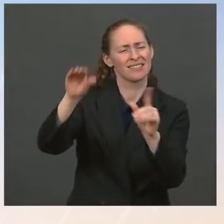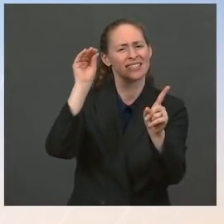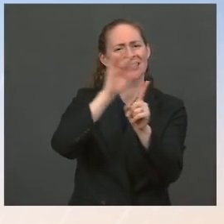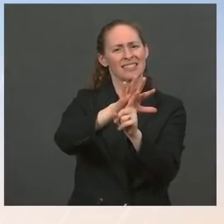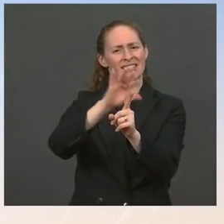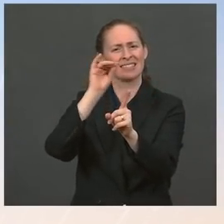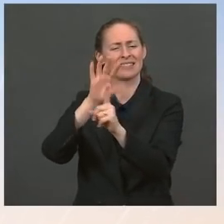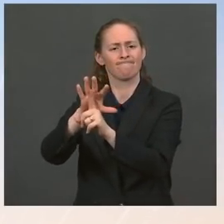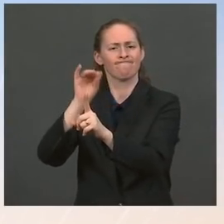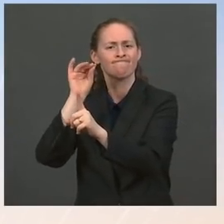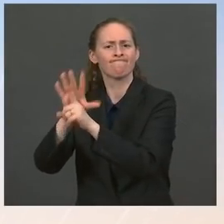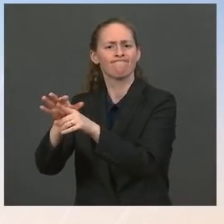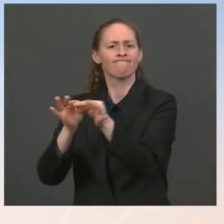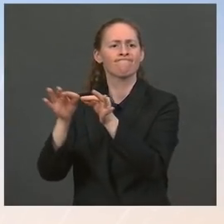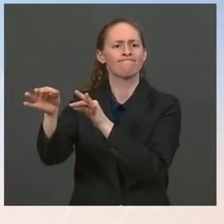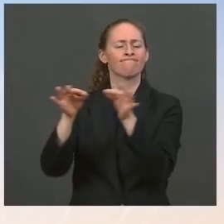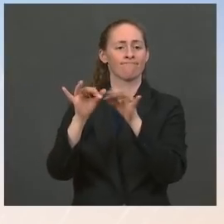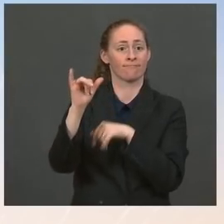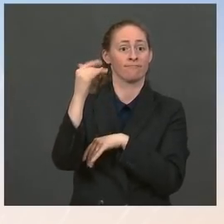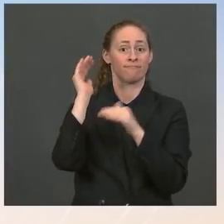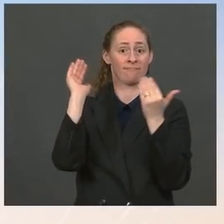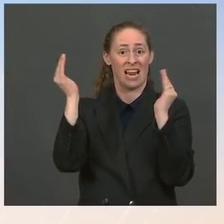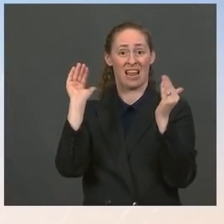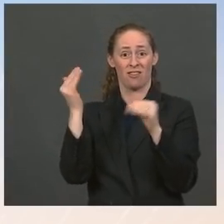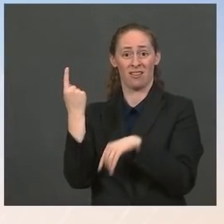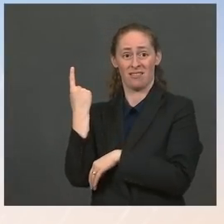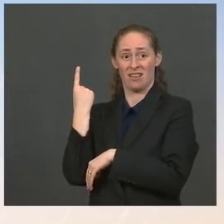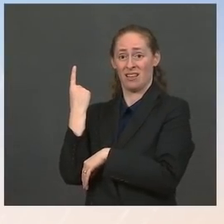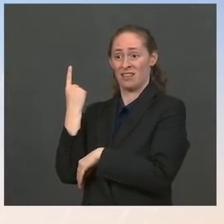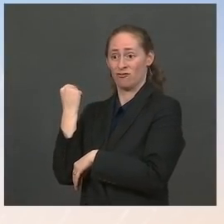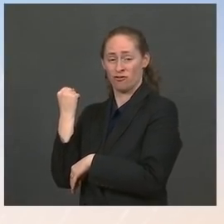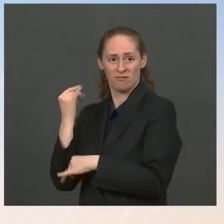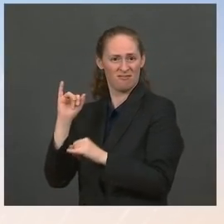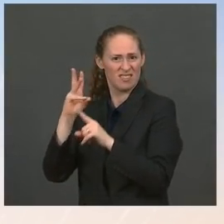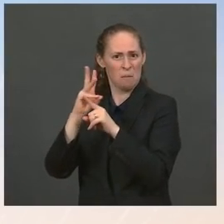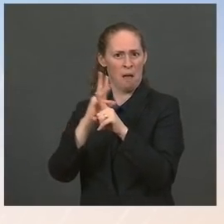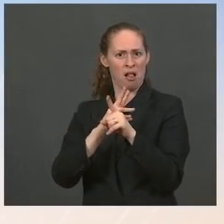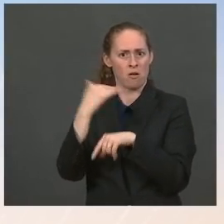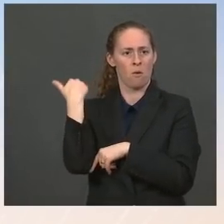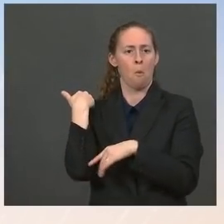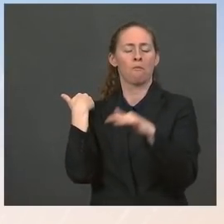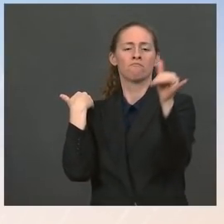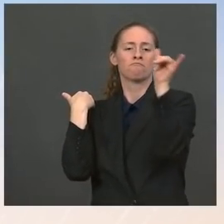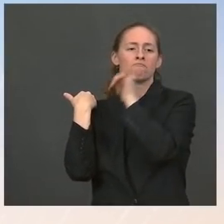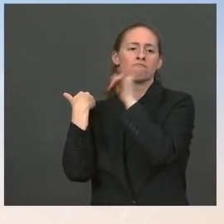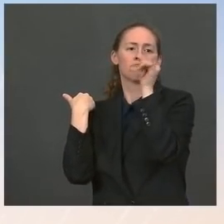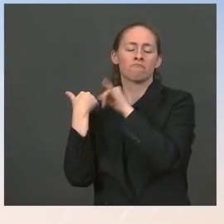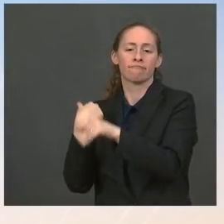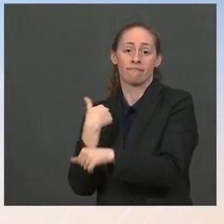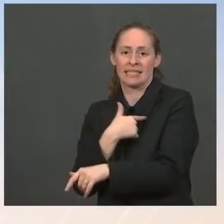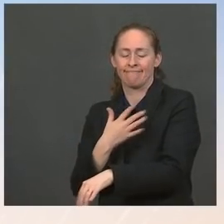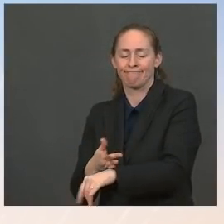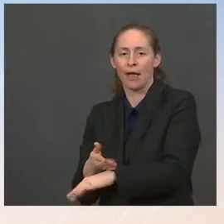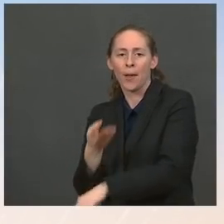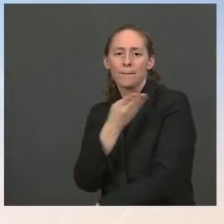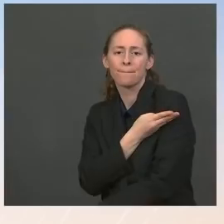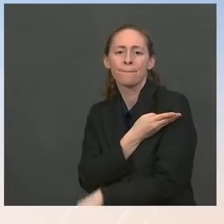And so, that's our focus: to be in a different place than we were, you know, six months ago, different place than we were a year ago, and really just kind of move forward